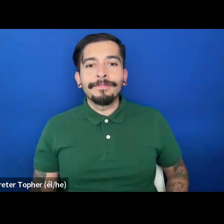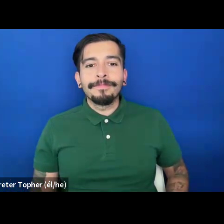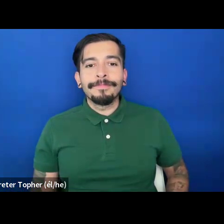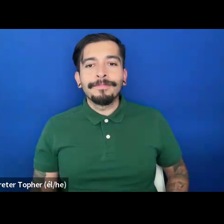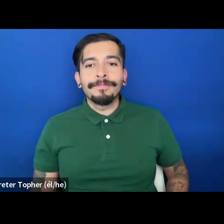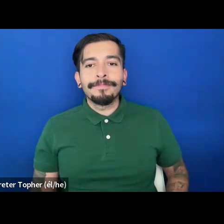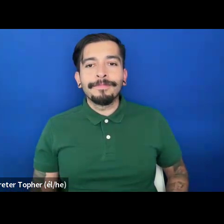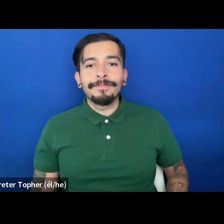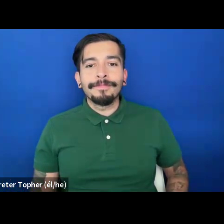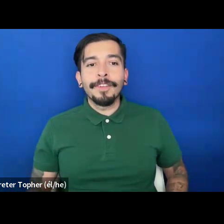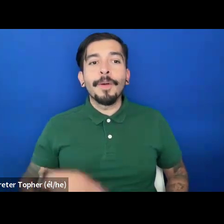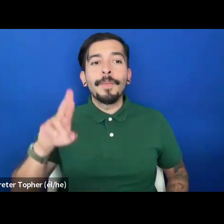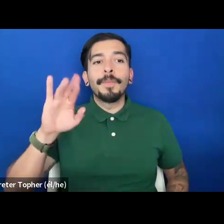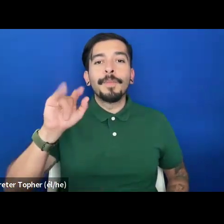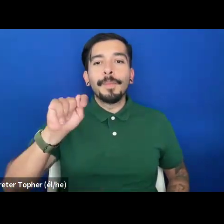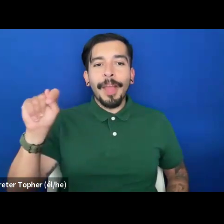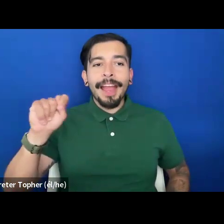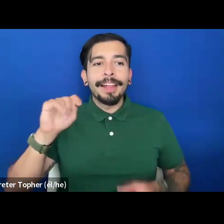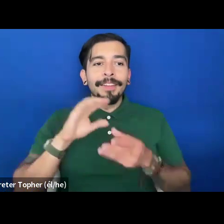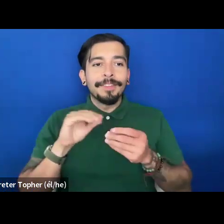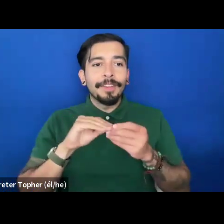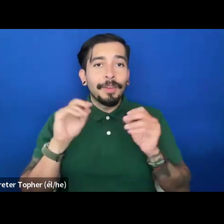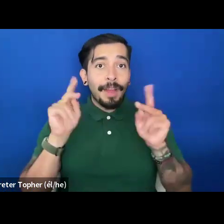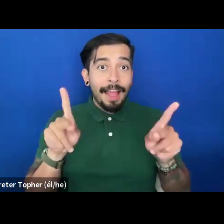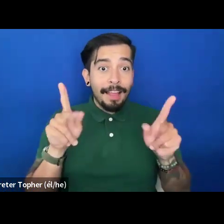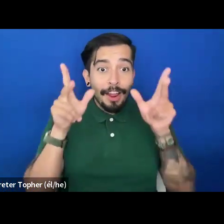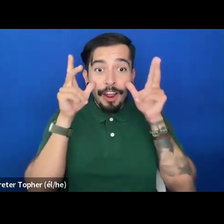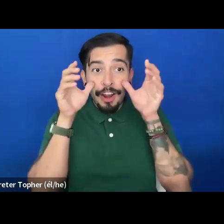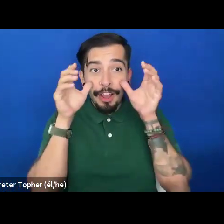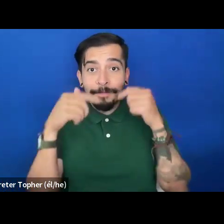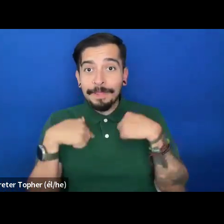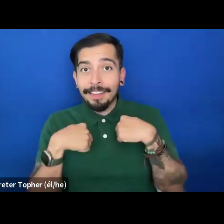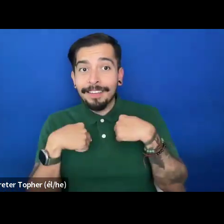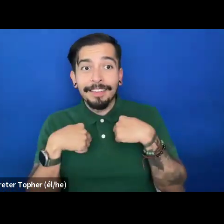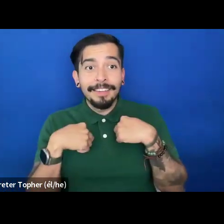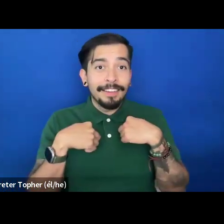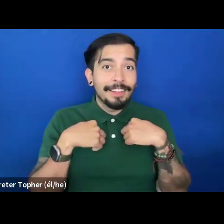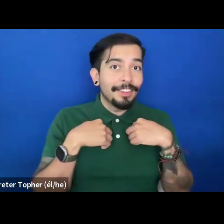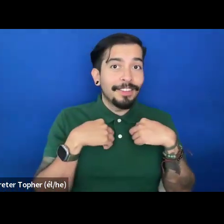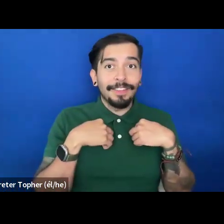[BRITTANIE HERNANDEZ-WILSON] Okay, can you hear me? Okay. [MIKA] Yes, we can. [BRITTANIE HERNANDEZ-WILSON] Thank you. My computer is freezing, and so I'm just gonna leave my mic on, then.